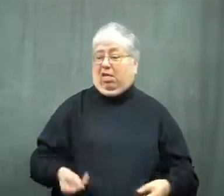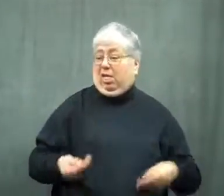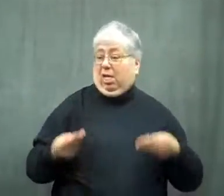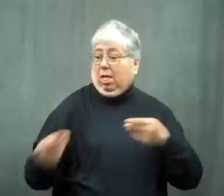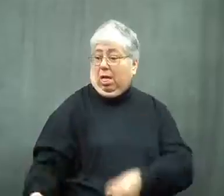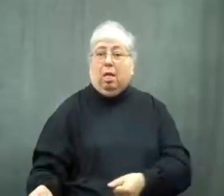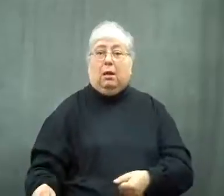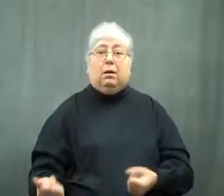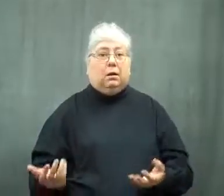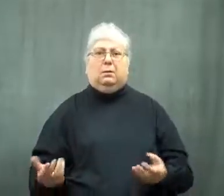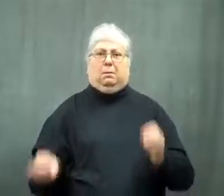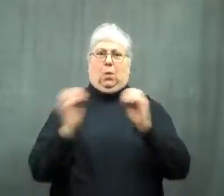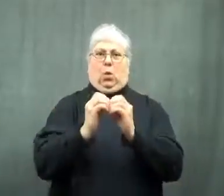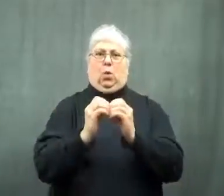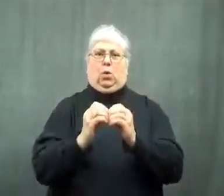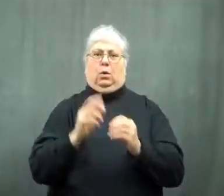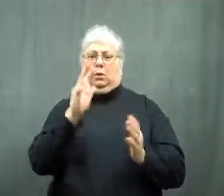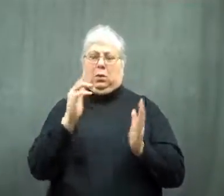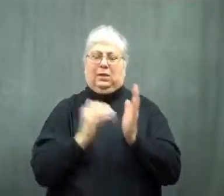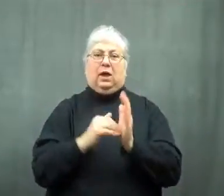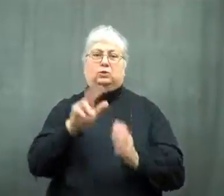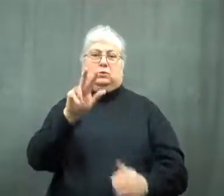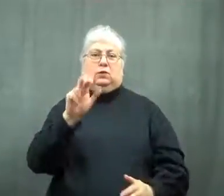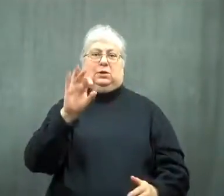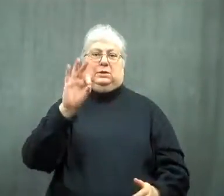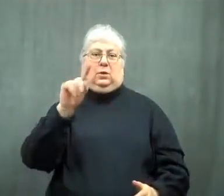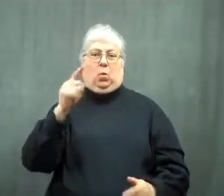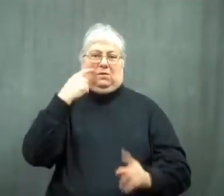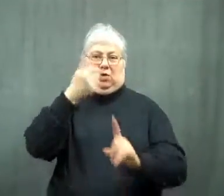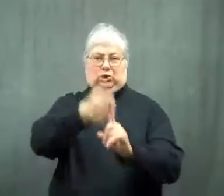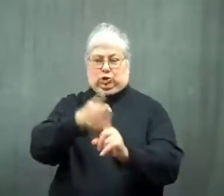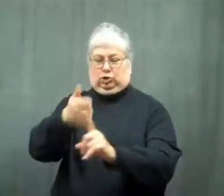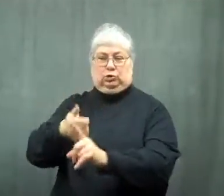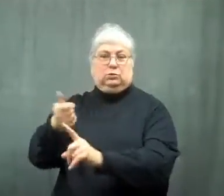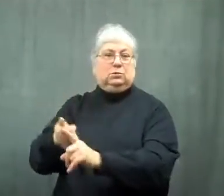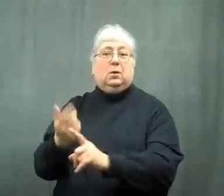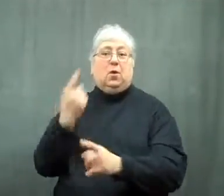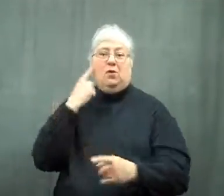They cost employers $3391 more per person.